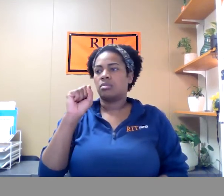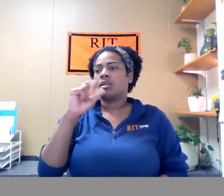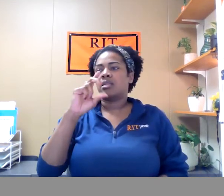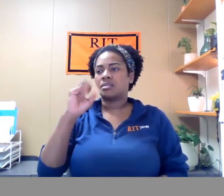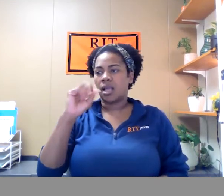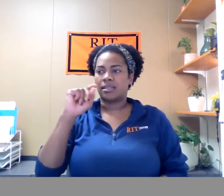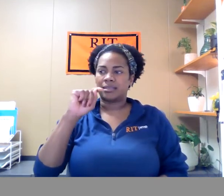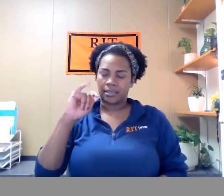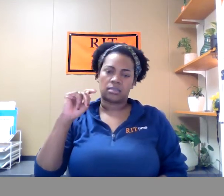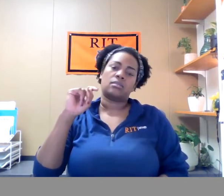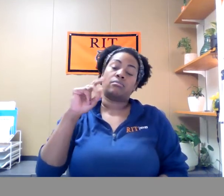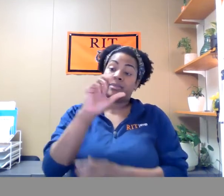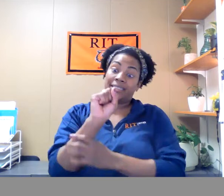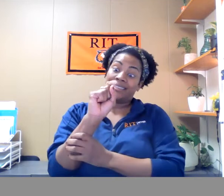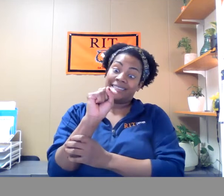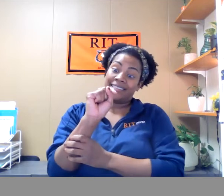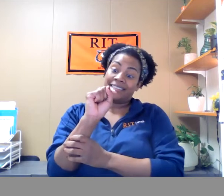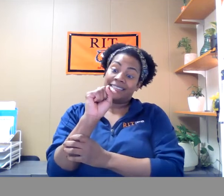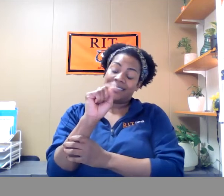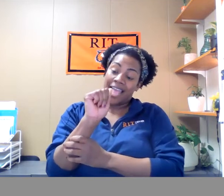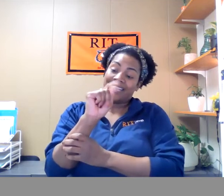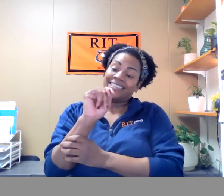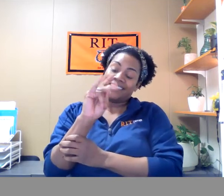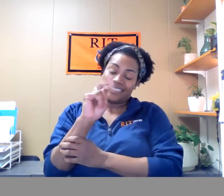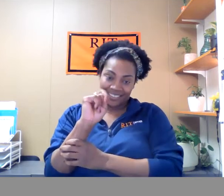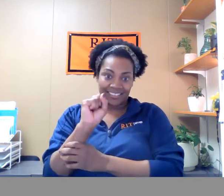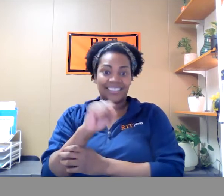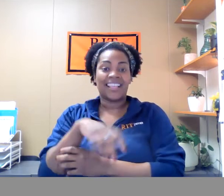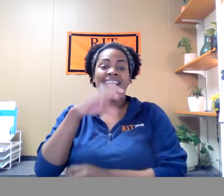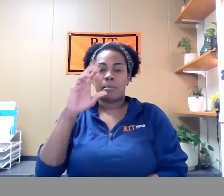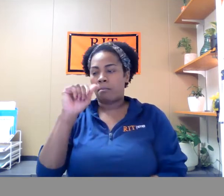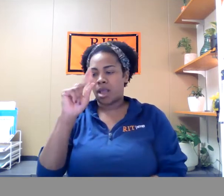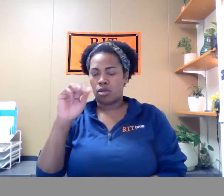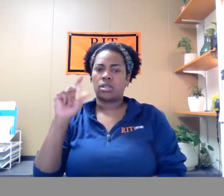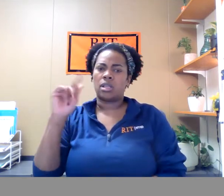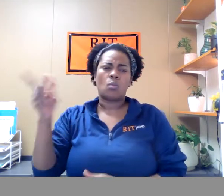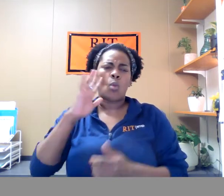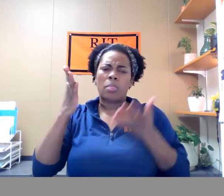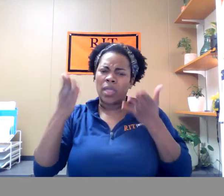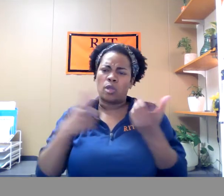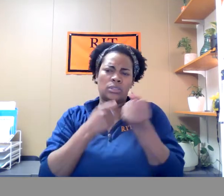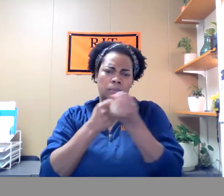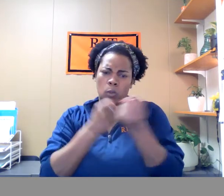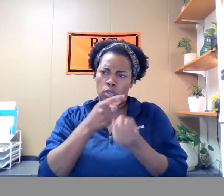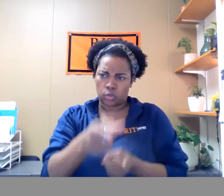So, again, I just mentioned these three people that will be on the board, or the advisors.